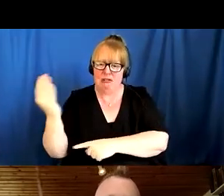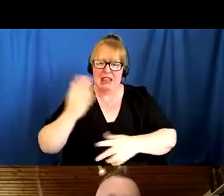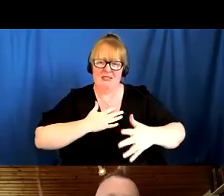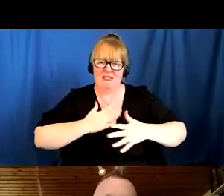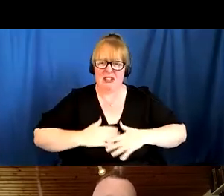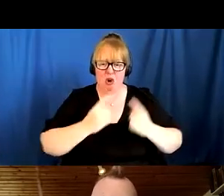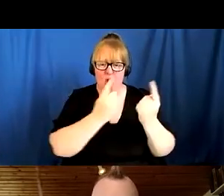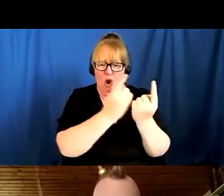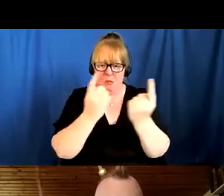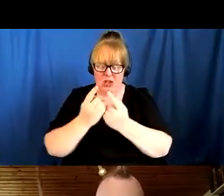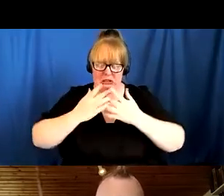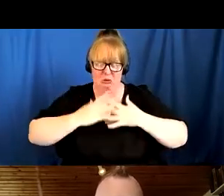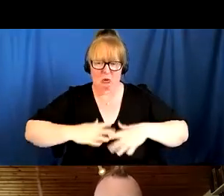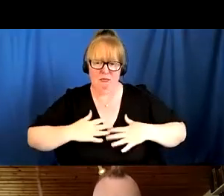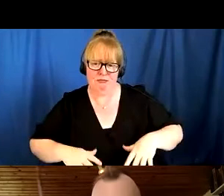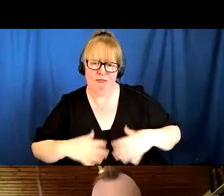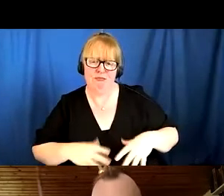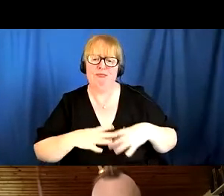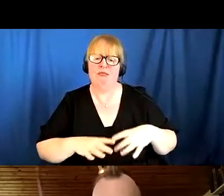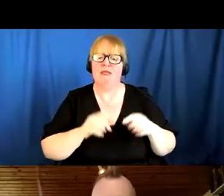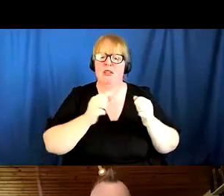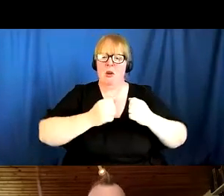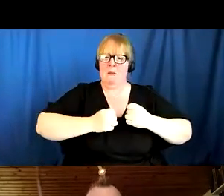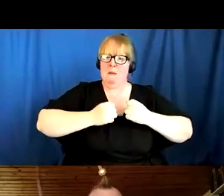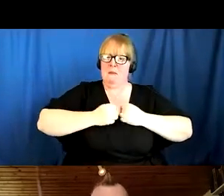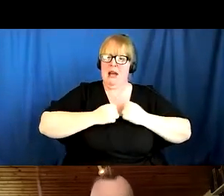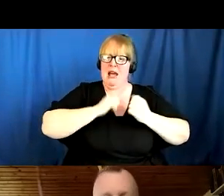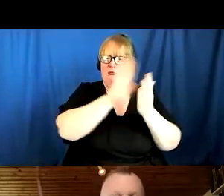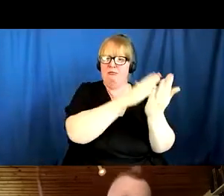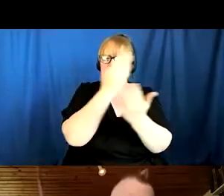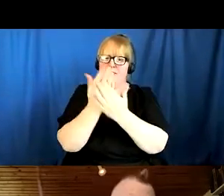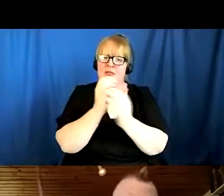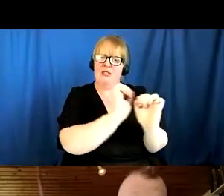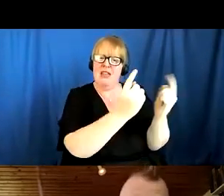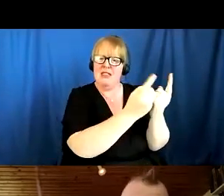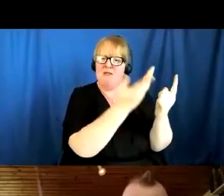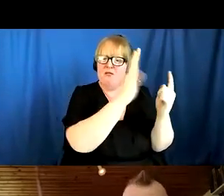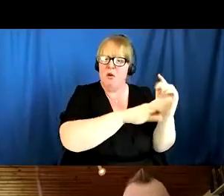my translations of things from their home. And we also made an augmented reality app.